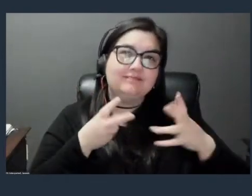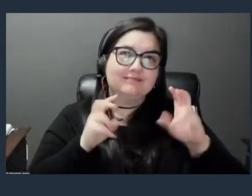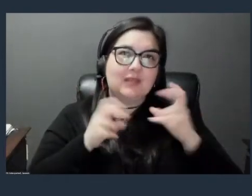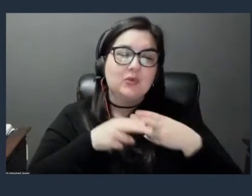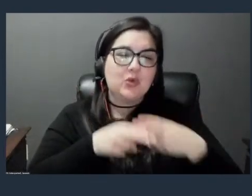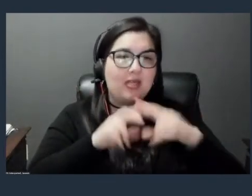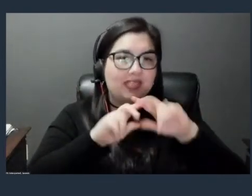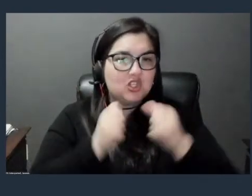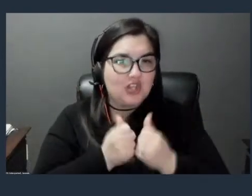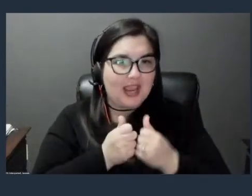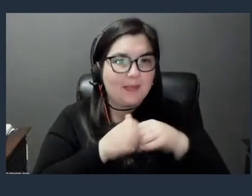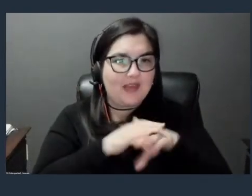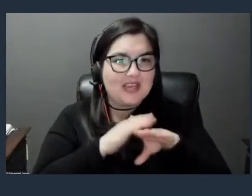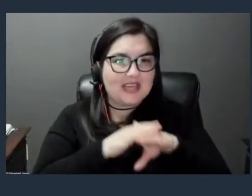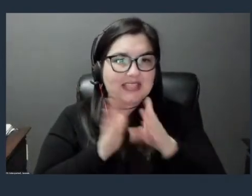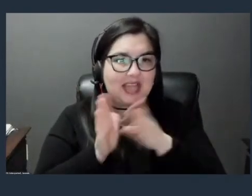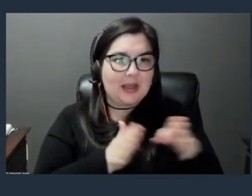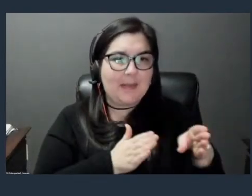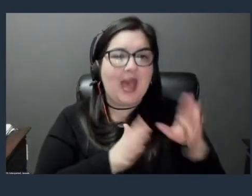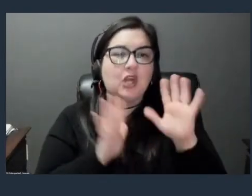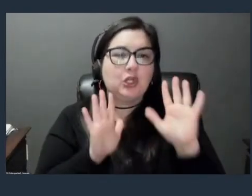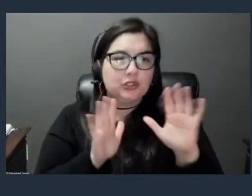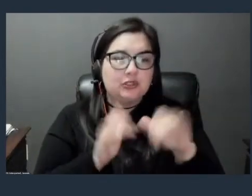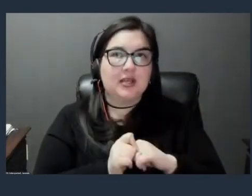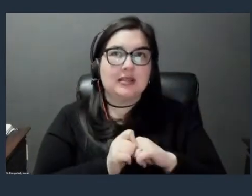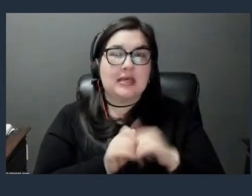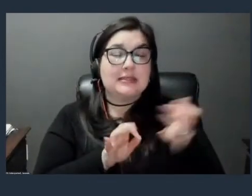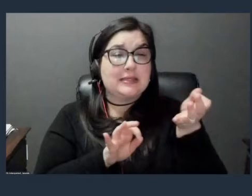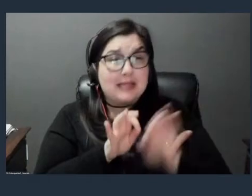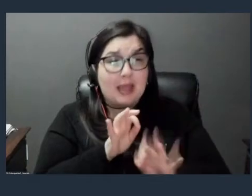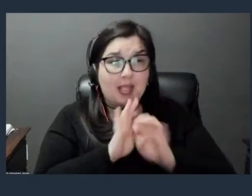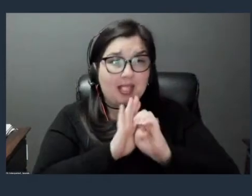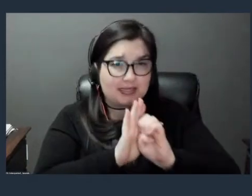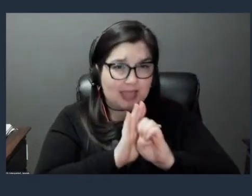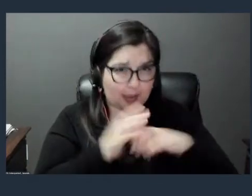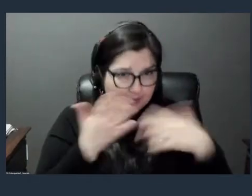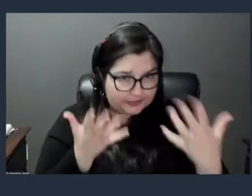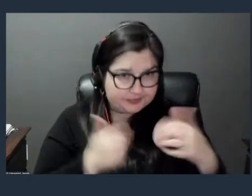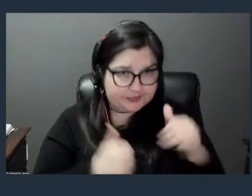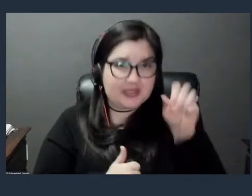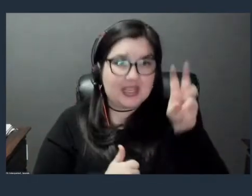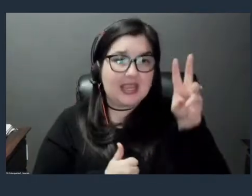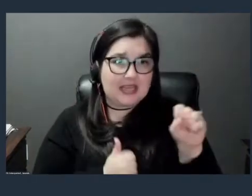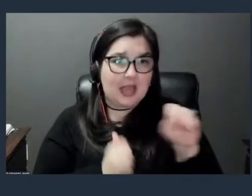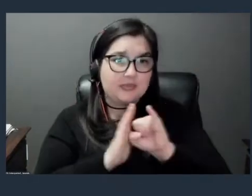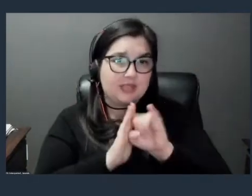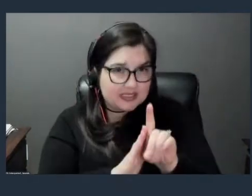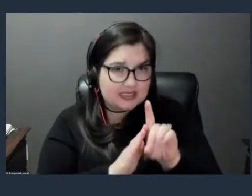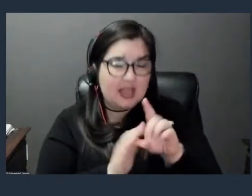I'll give you the simplest example. So in AWS's Identity and Access Management system,